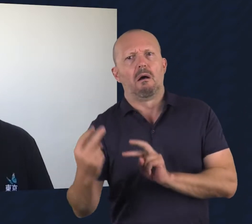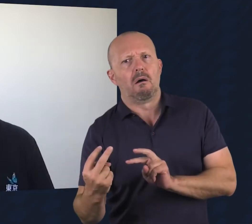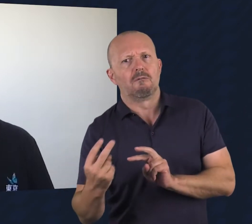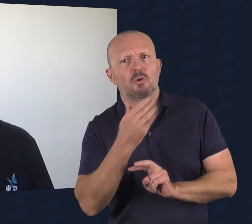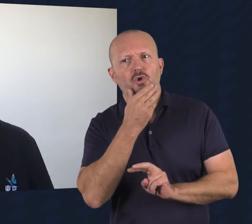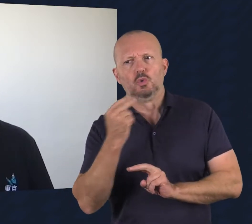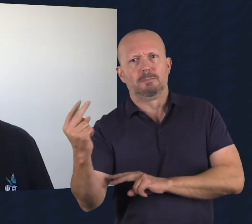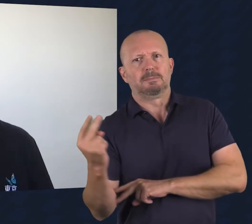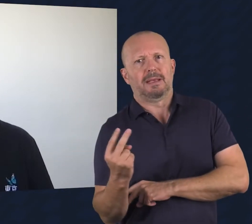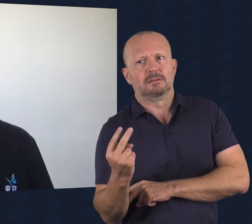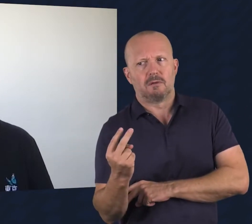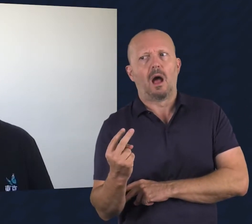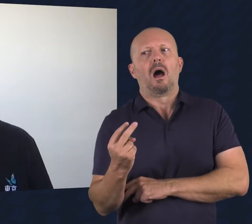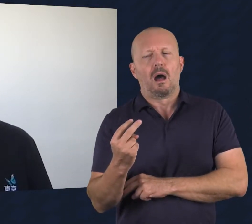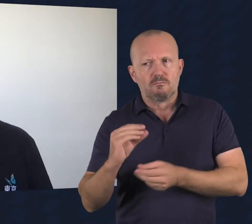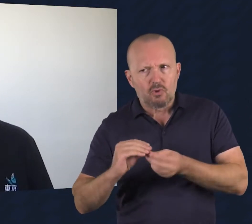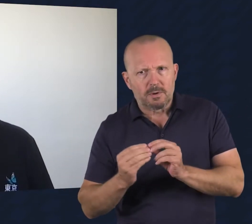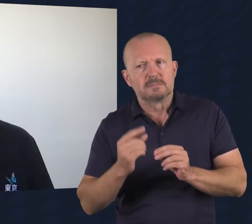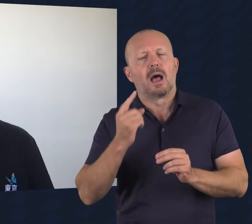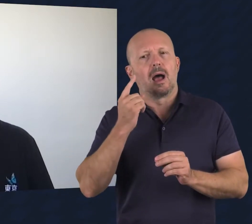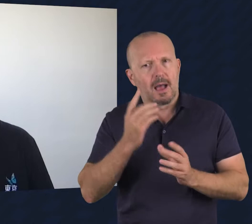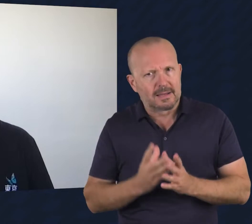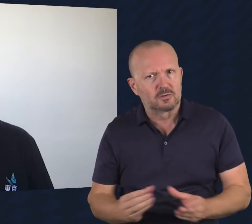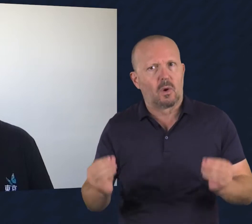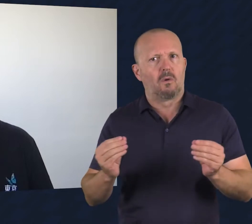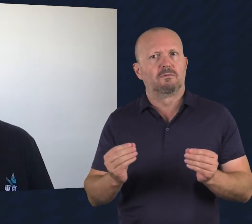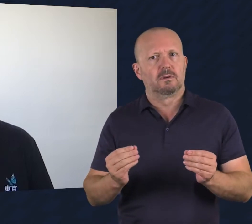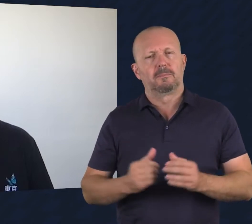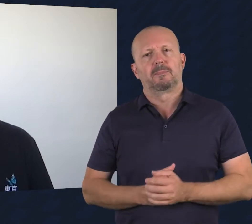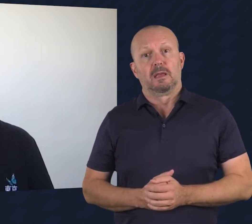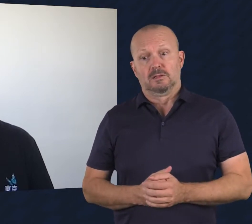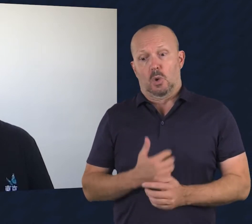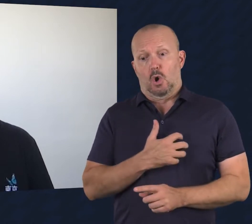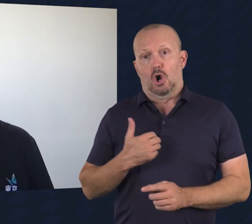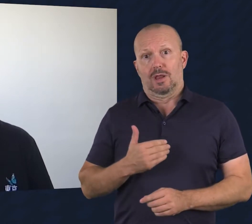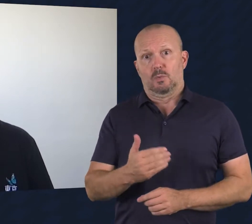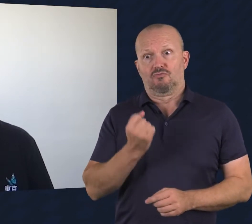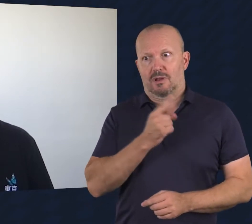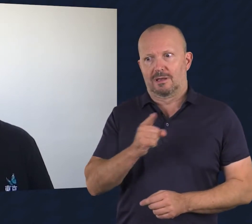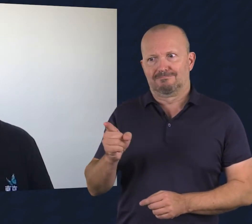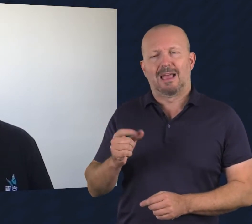and the experience we wanted to create. And let me understand very early on the limitations our users face,